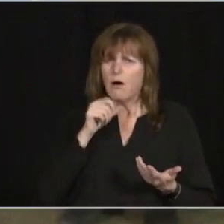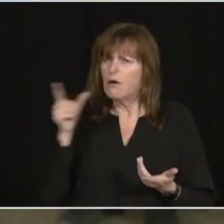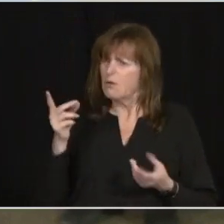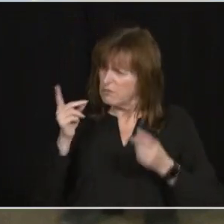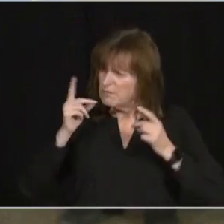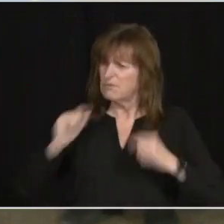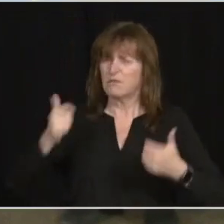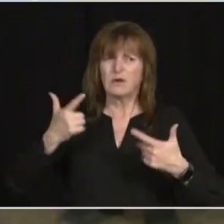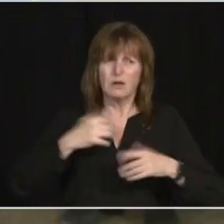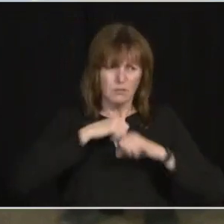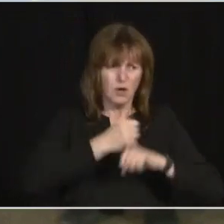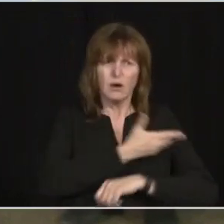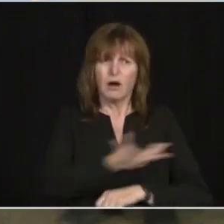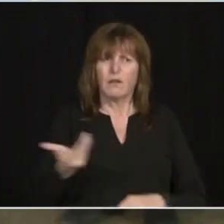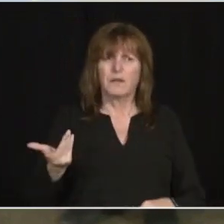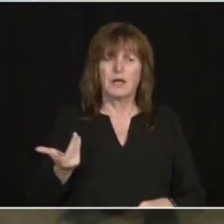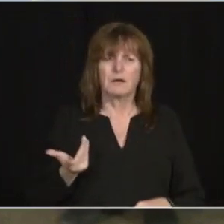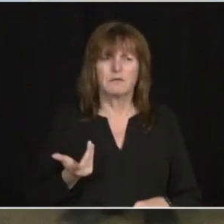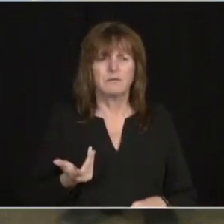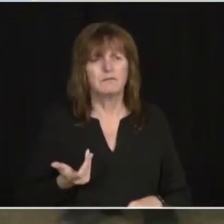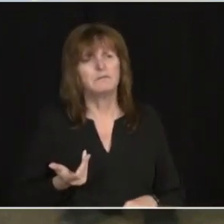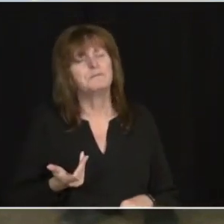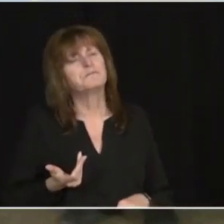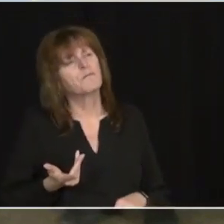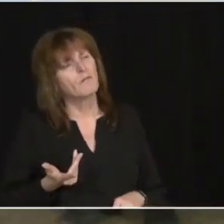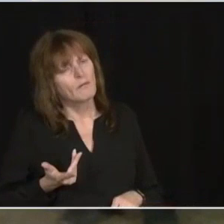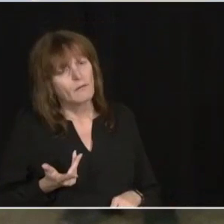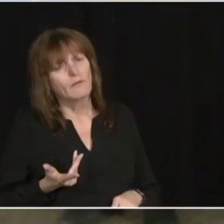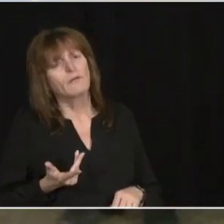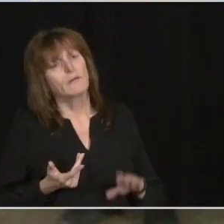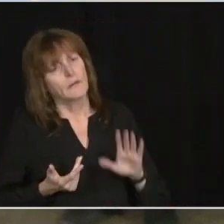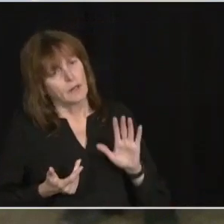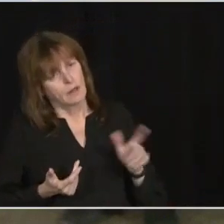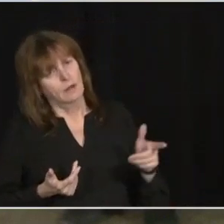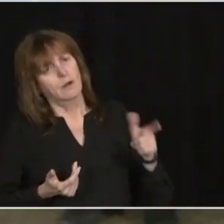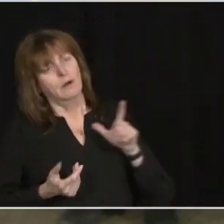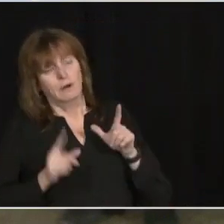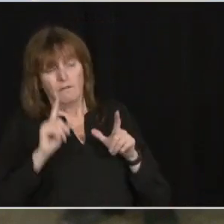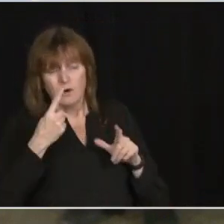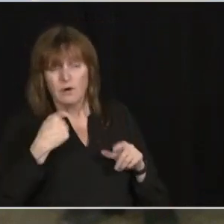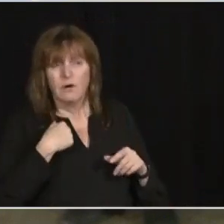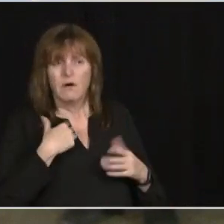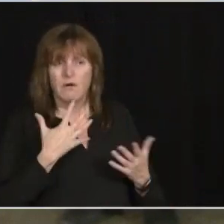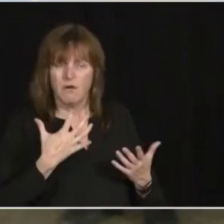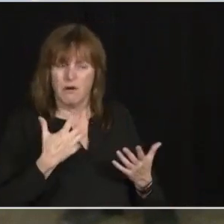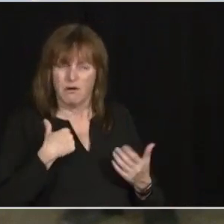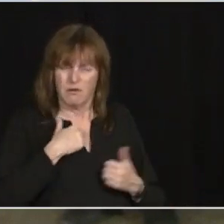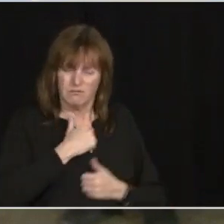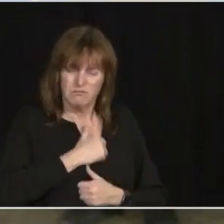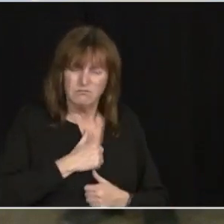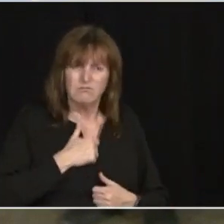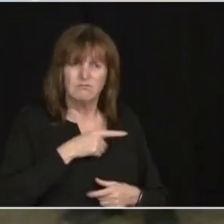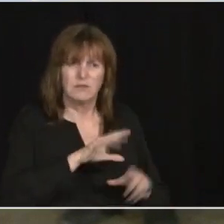condolences, my prayers and thoughts go out to the family. It's heartbreaking. You hear of these tragedies. We're doing